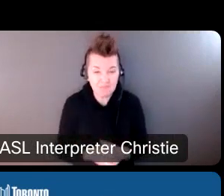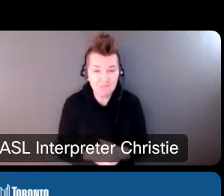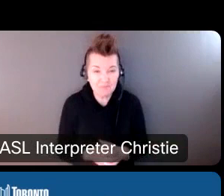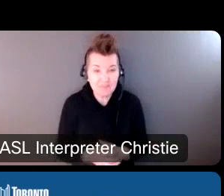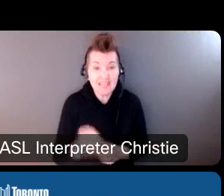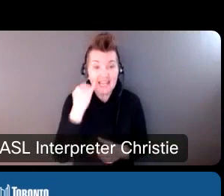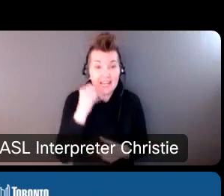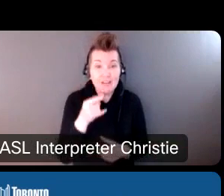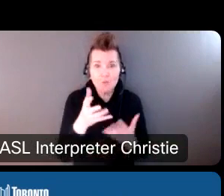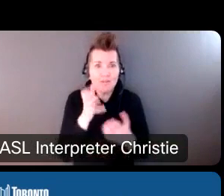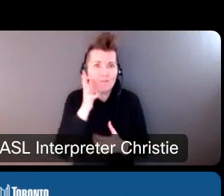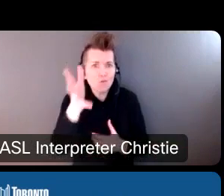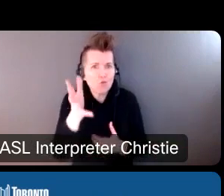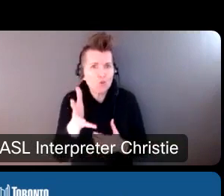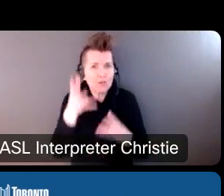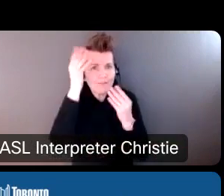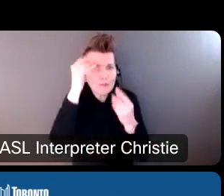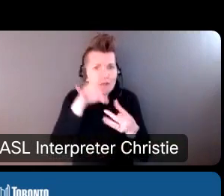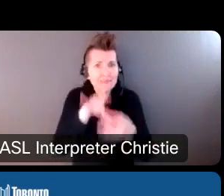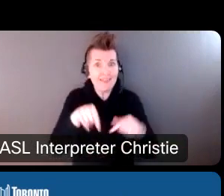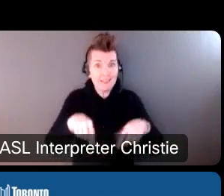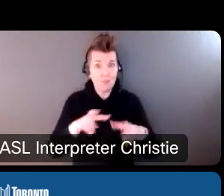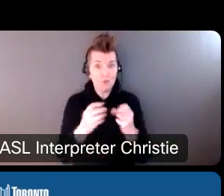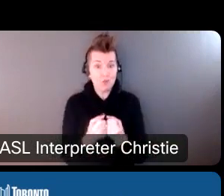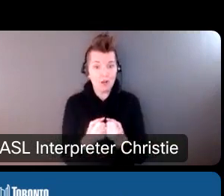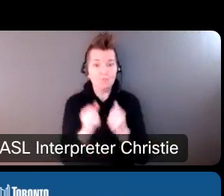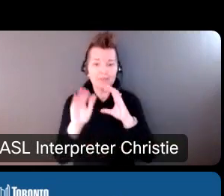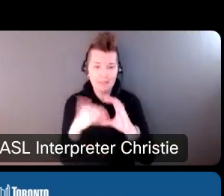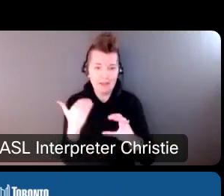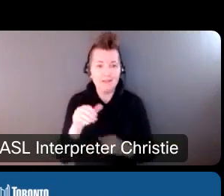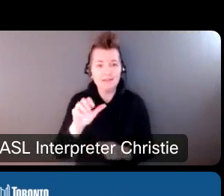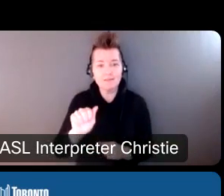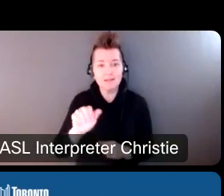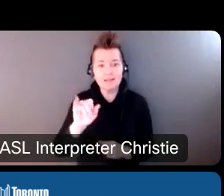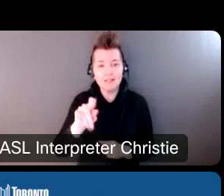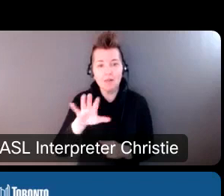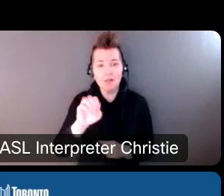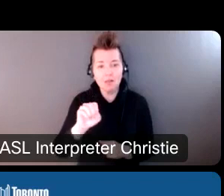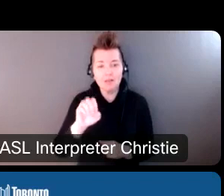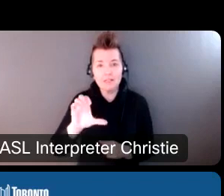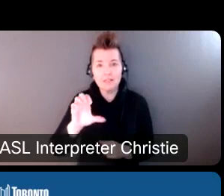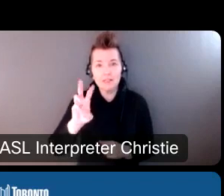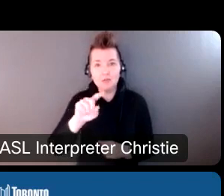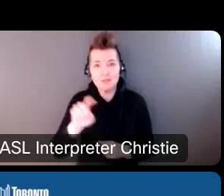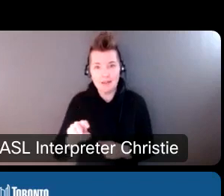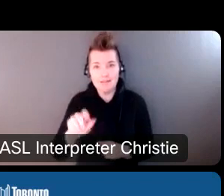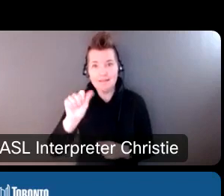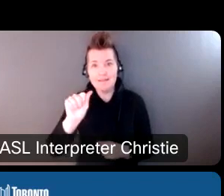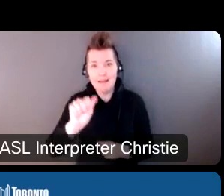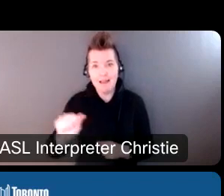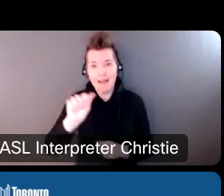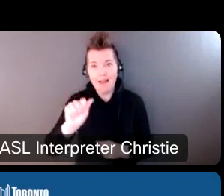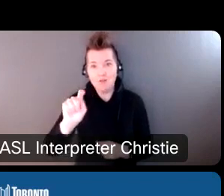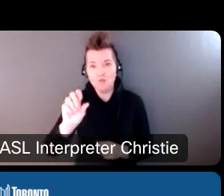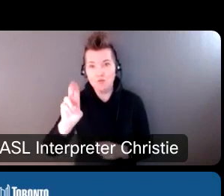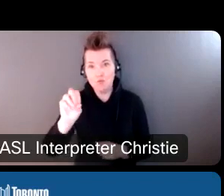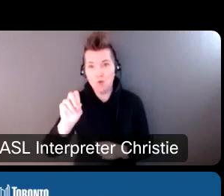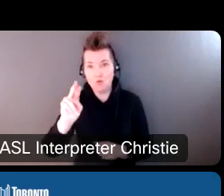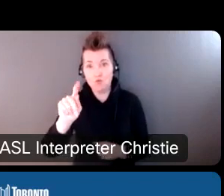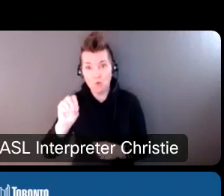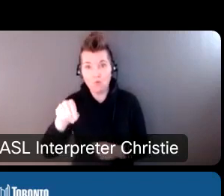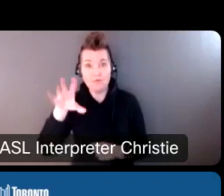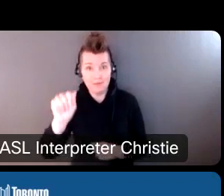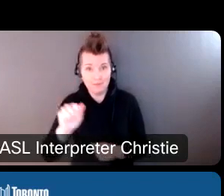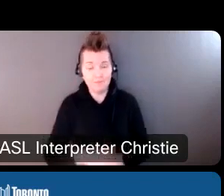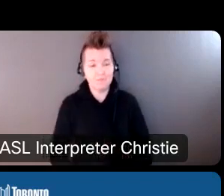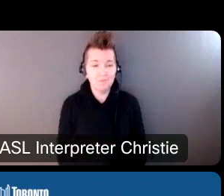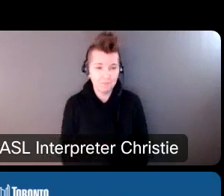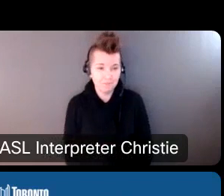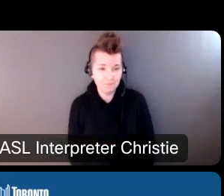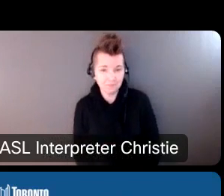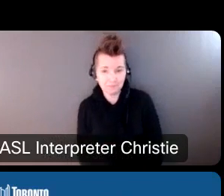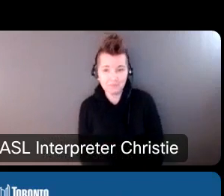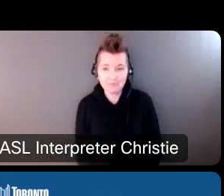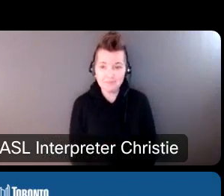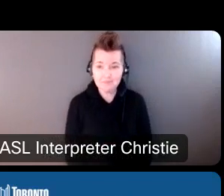email us at AccessibleCWZ@Toronto.ca. Perfect.